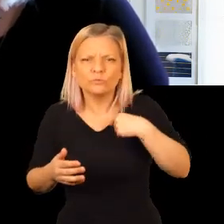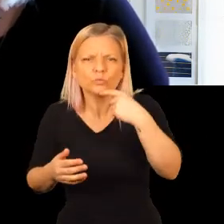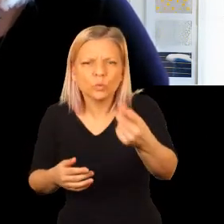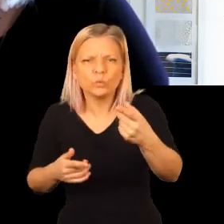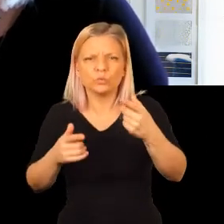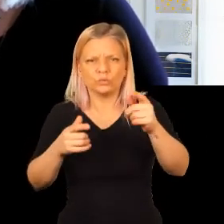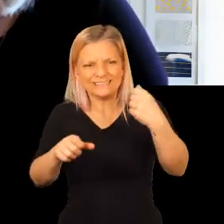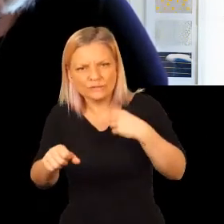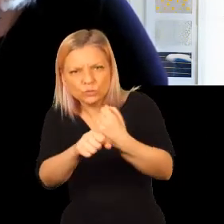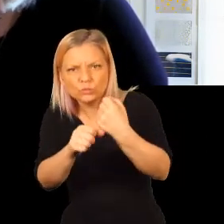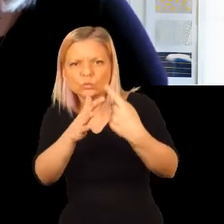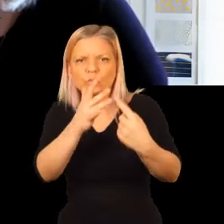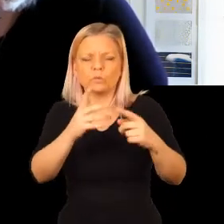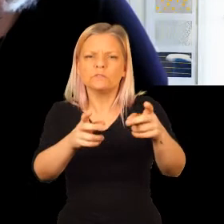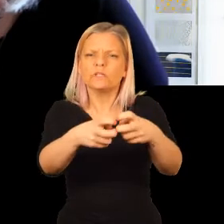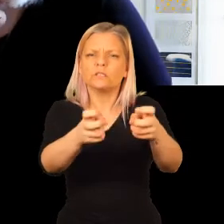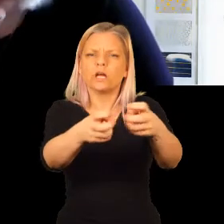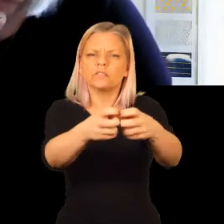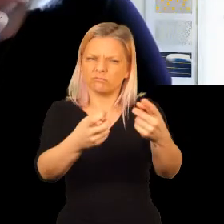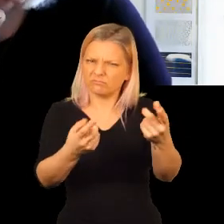this conversation i told you all the things you need to do in your life and you're still